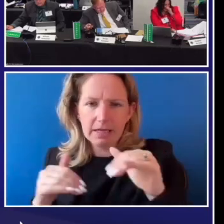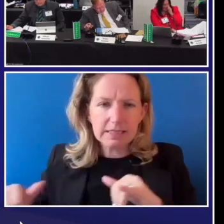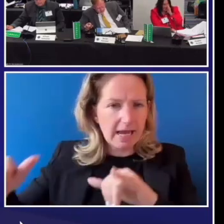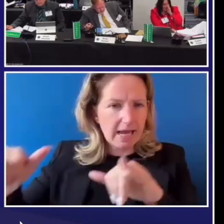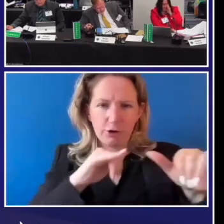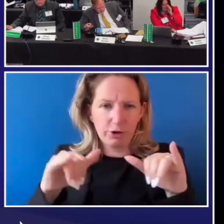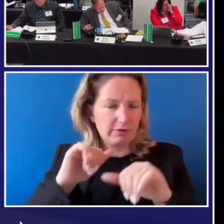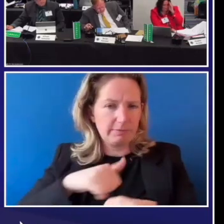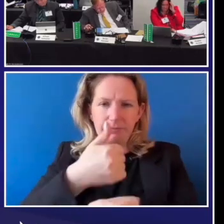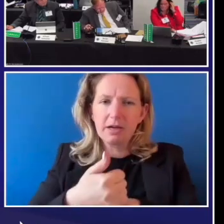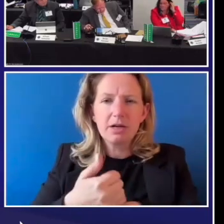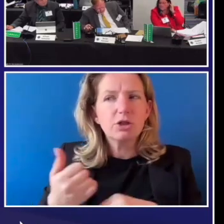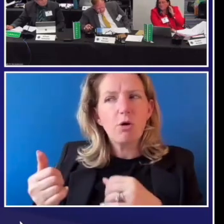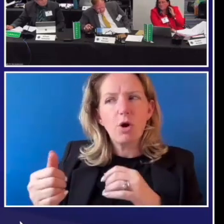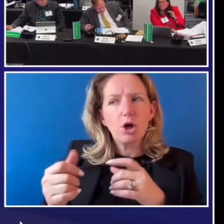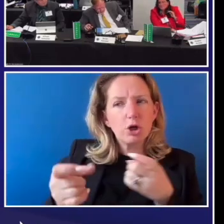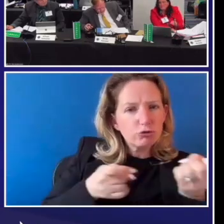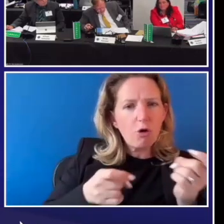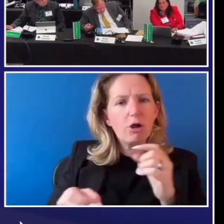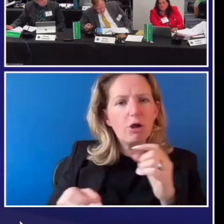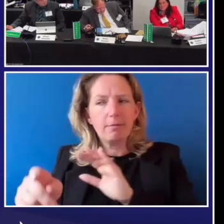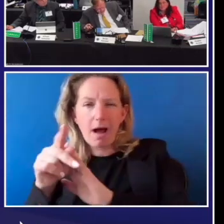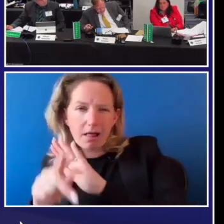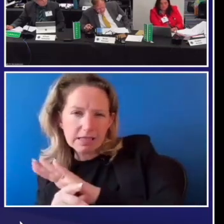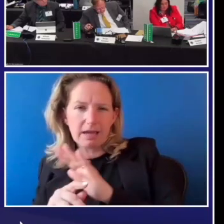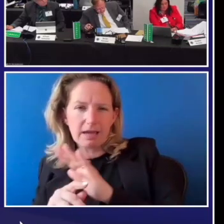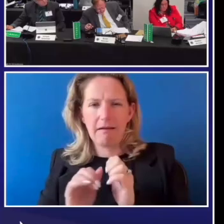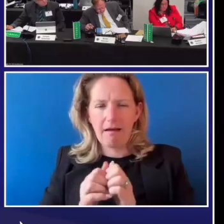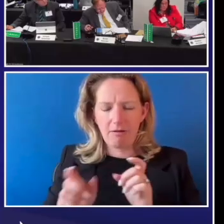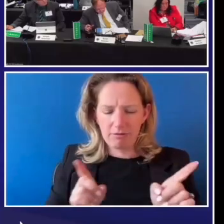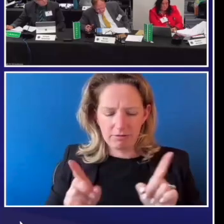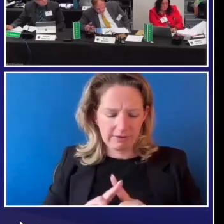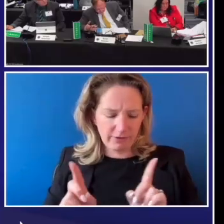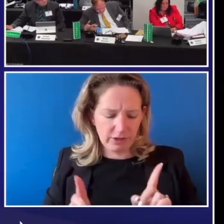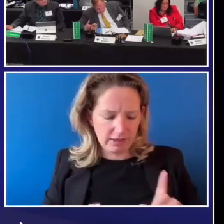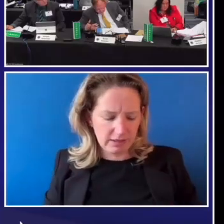controls versus policies? You know, in this, you know, in particular instances, in